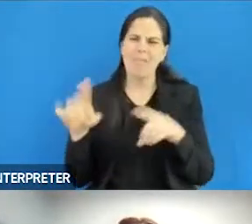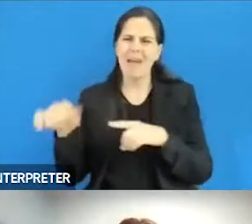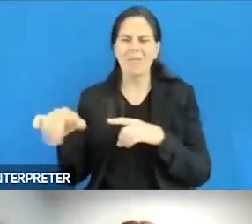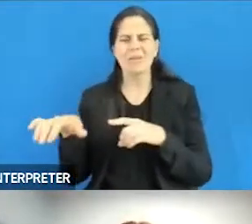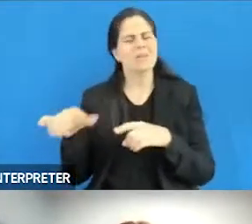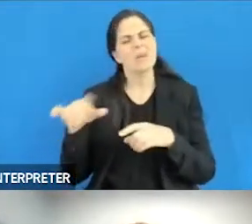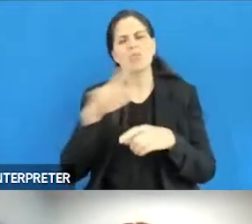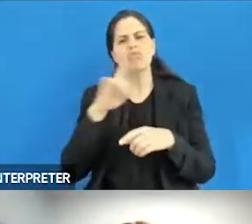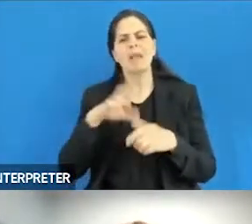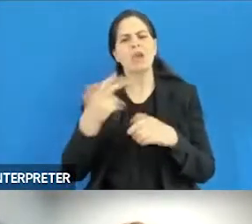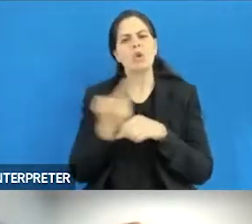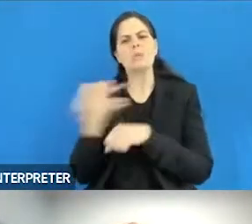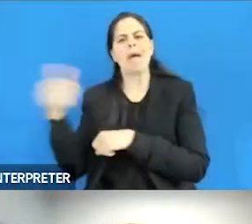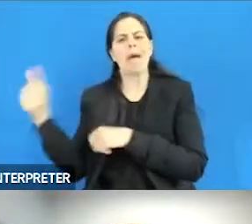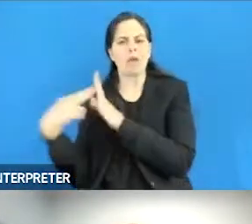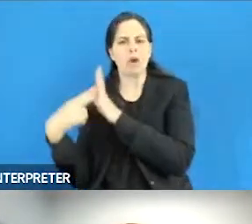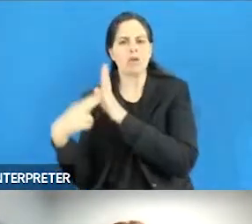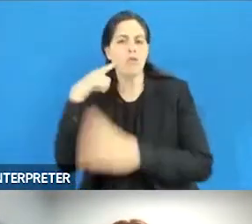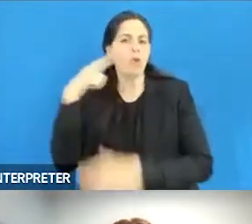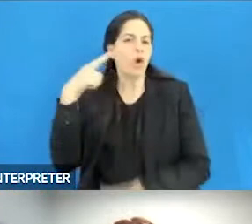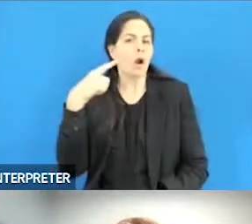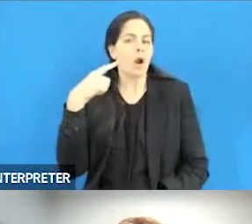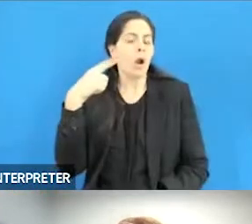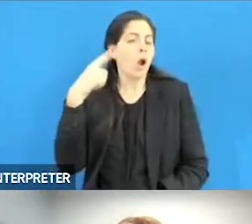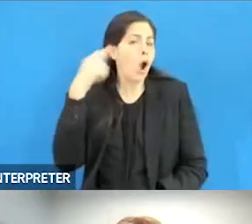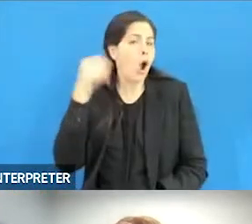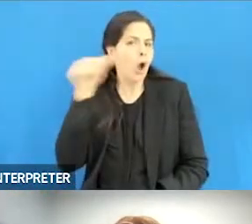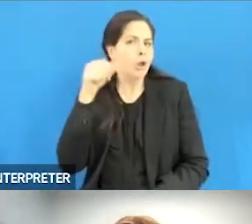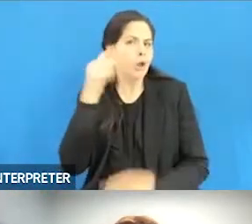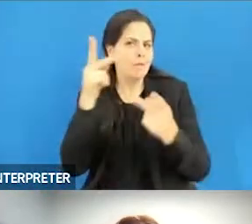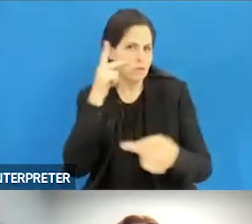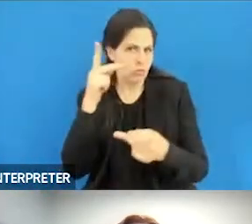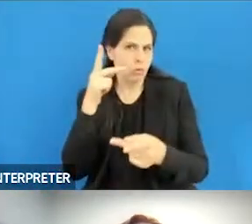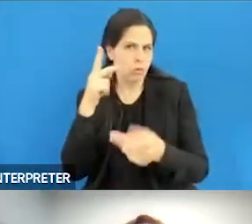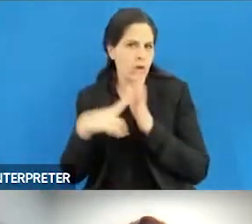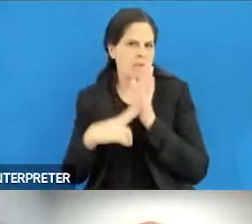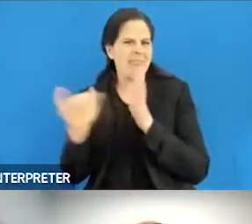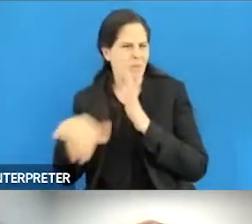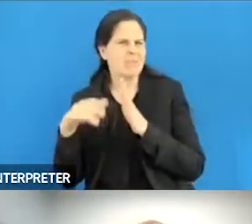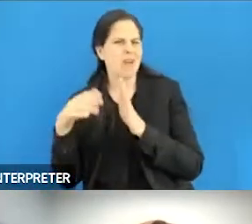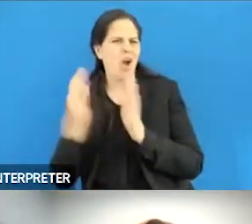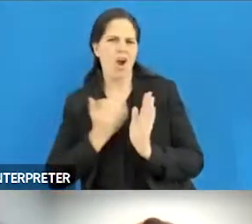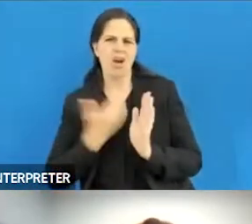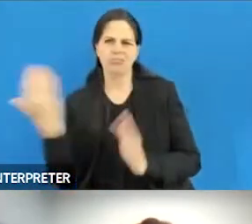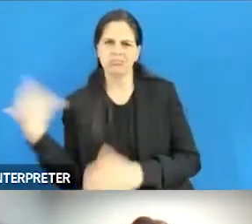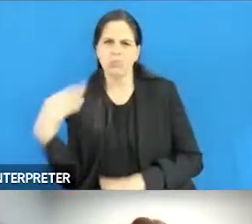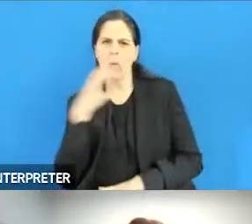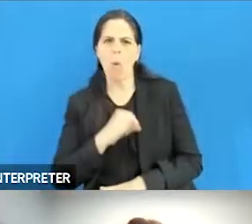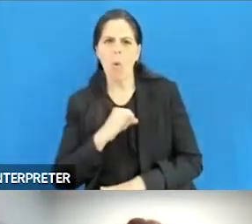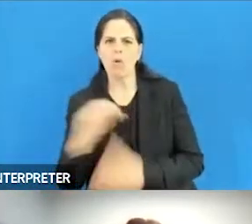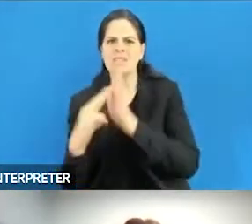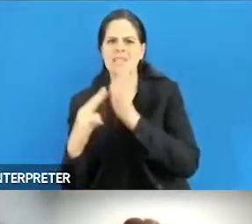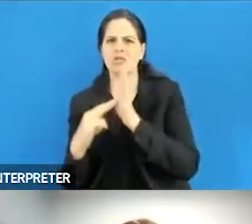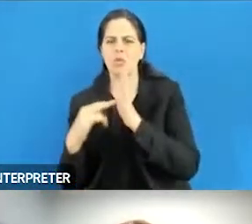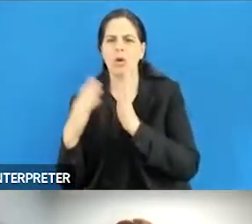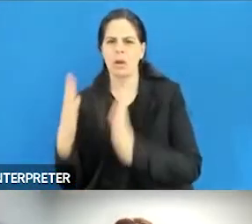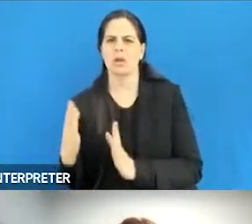that were meant for audiovisual content as was the signatory process. And we realized that we needed input from podcast performers